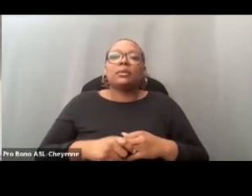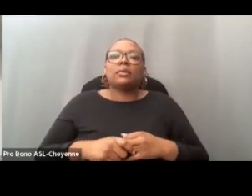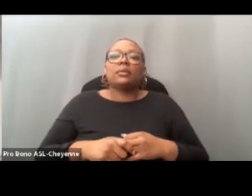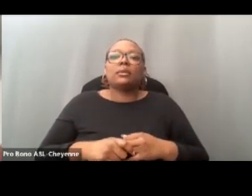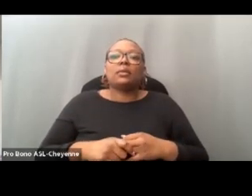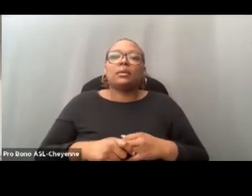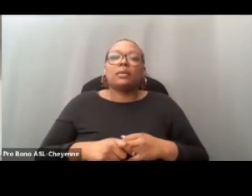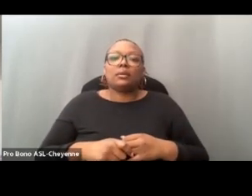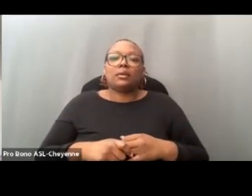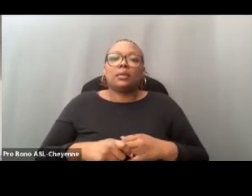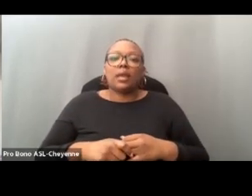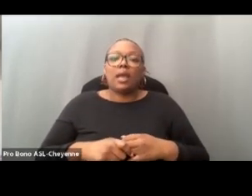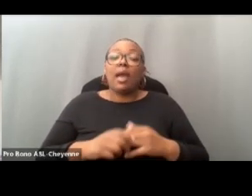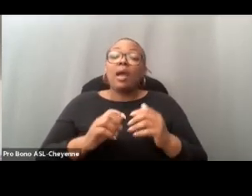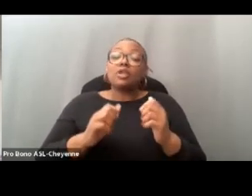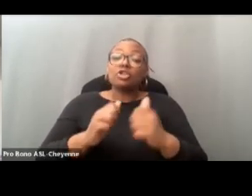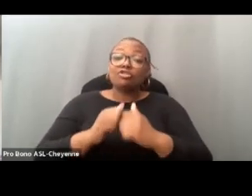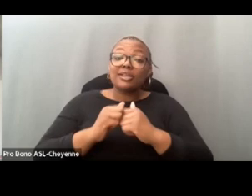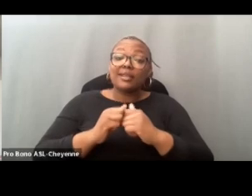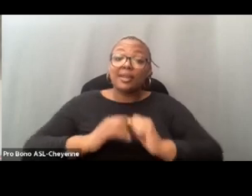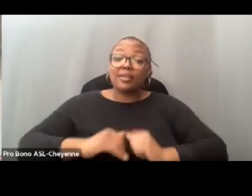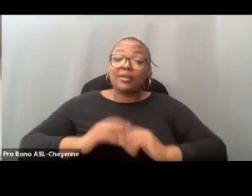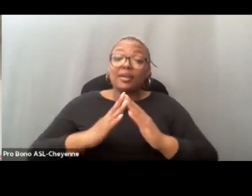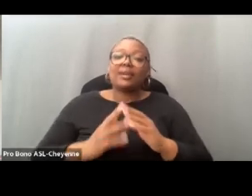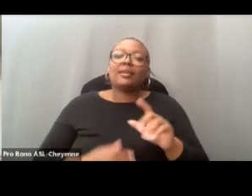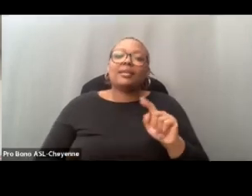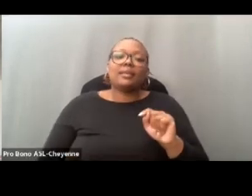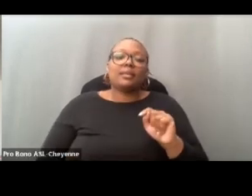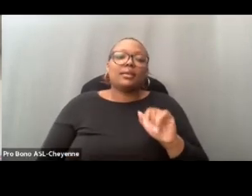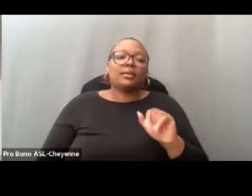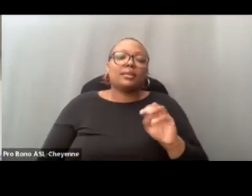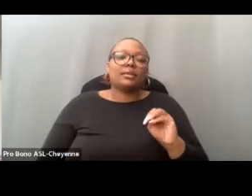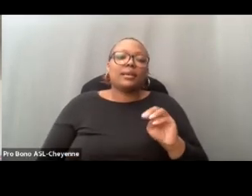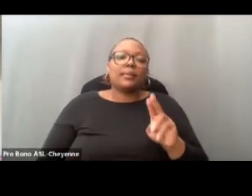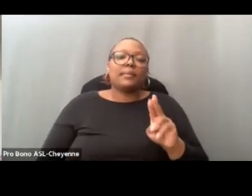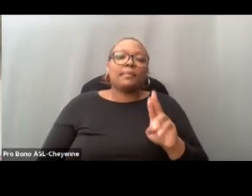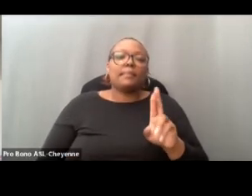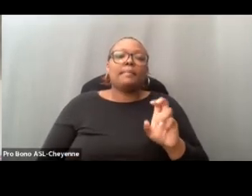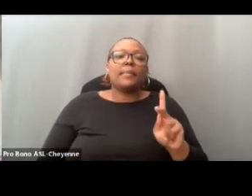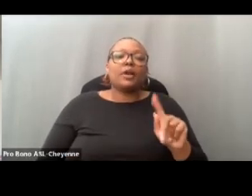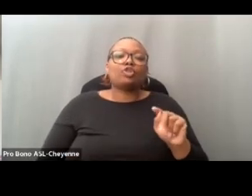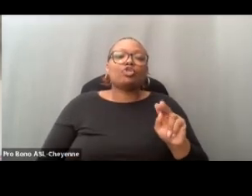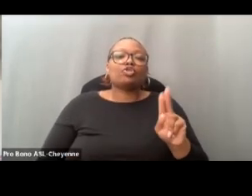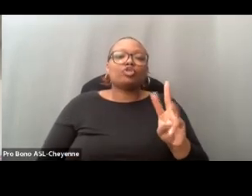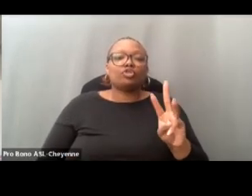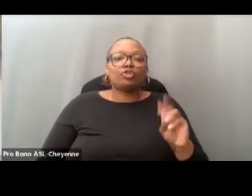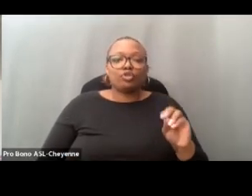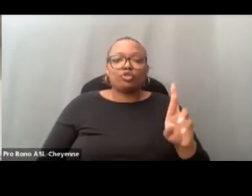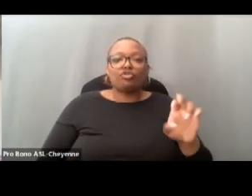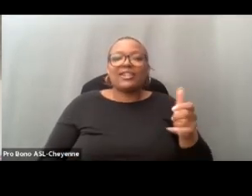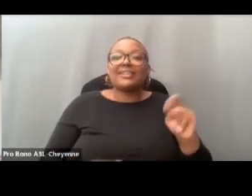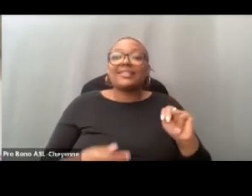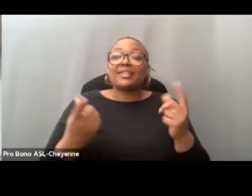So together we formed the Timbuktu Renaissance, and what we have done is to organize